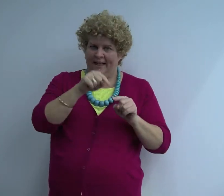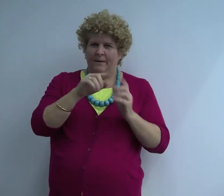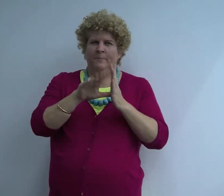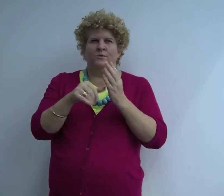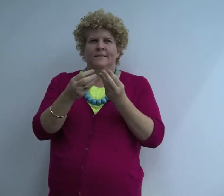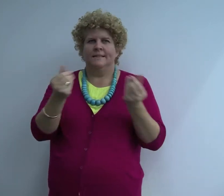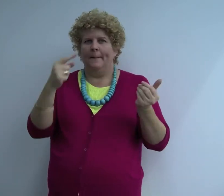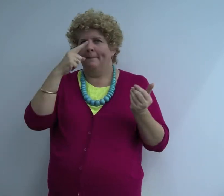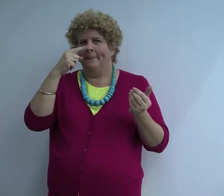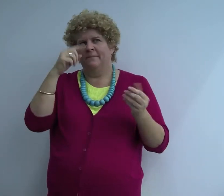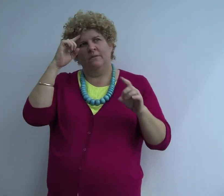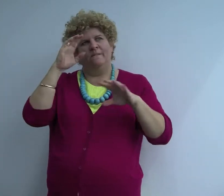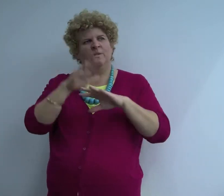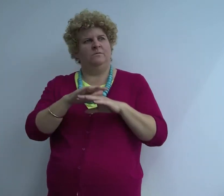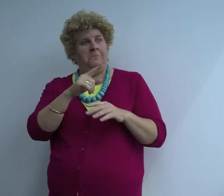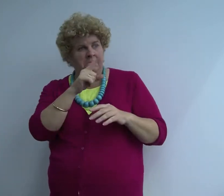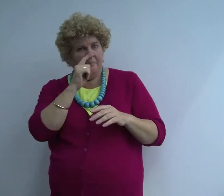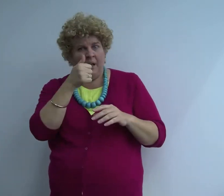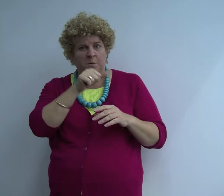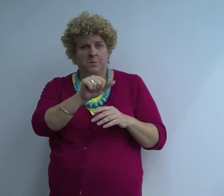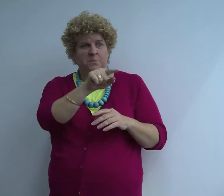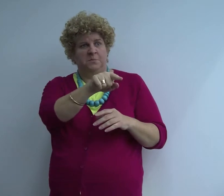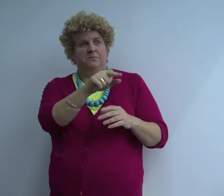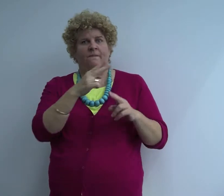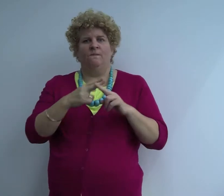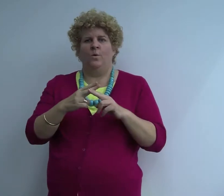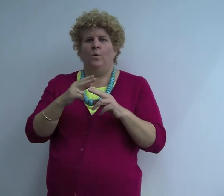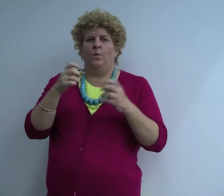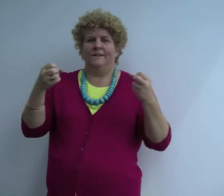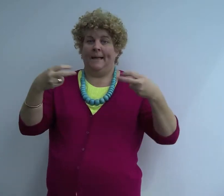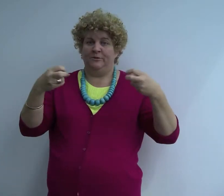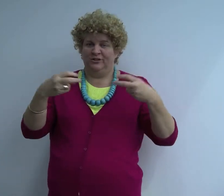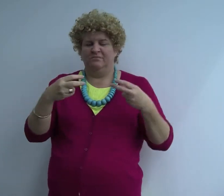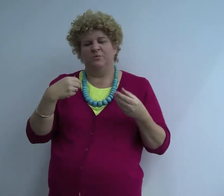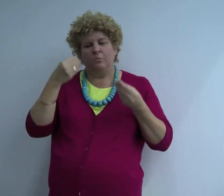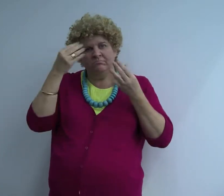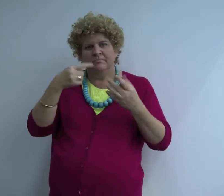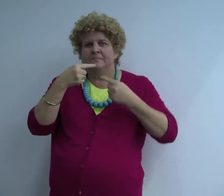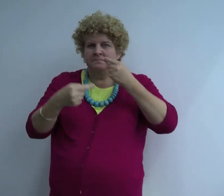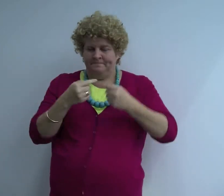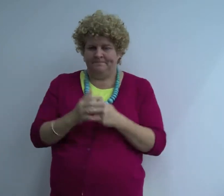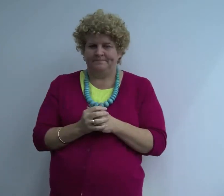Some people are a little confused as to what the funding is, so I'd like to take some time to explain that to you.